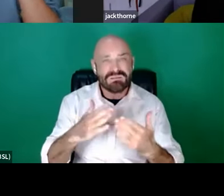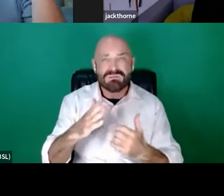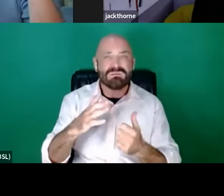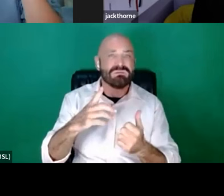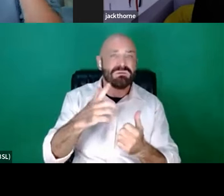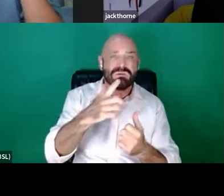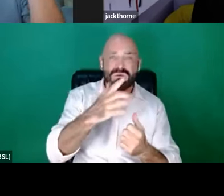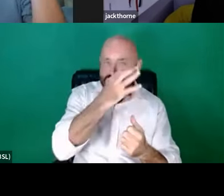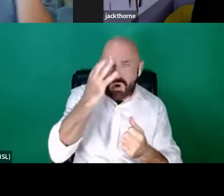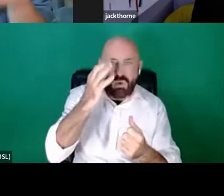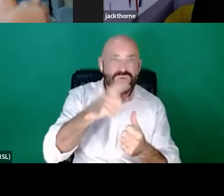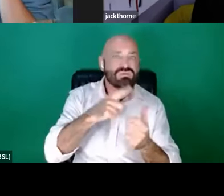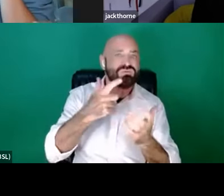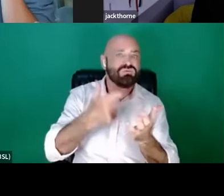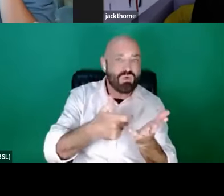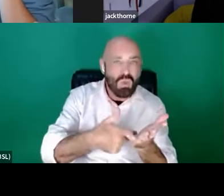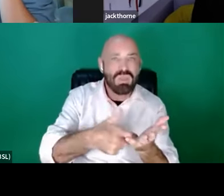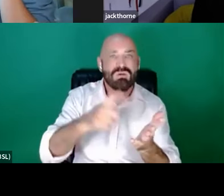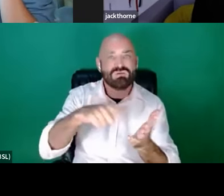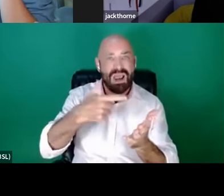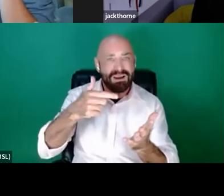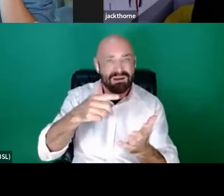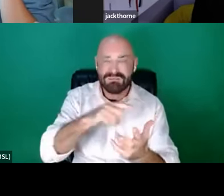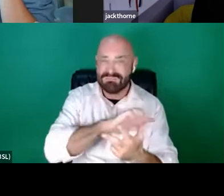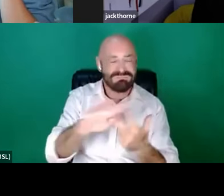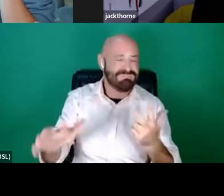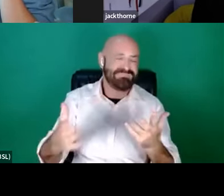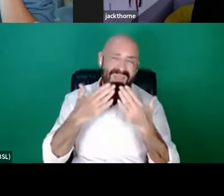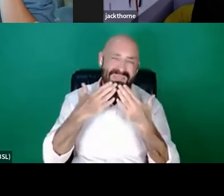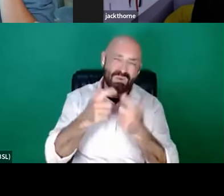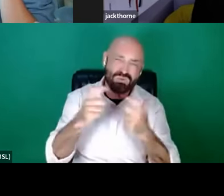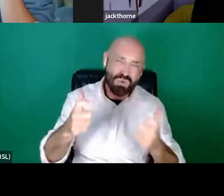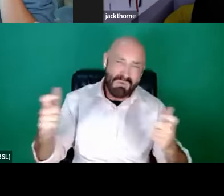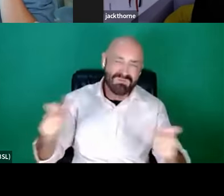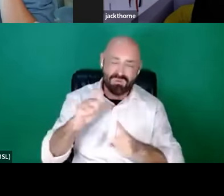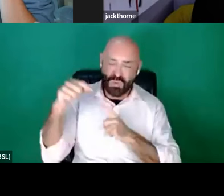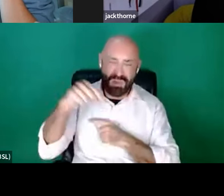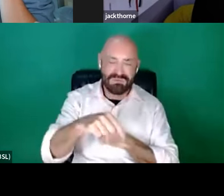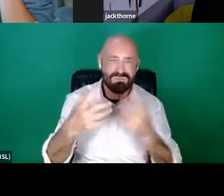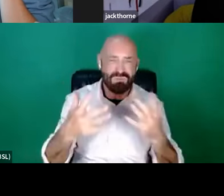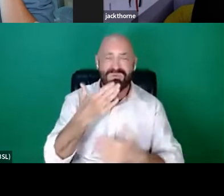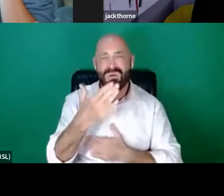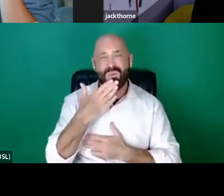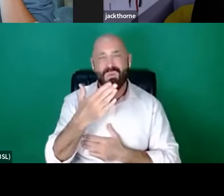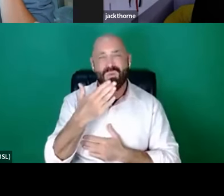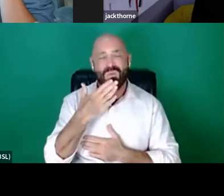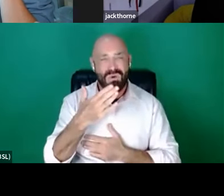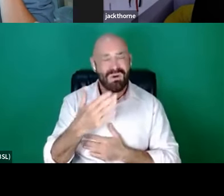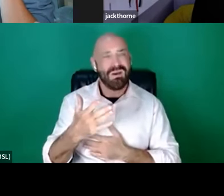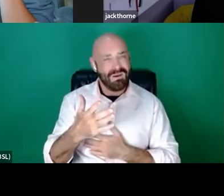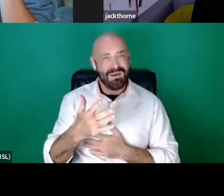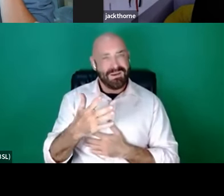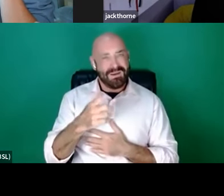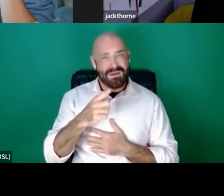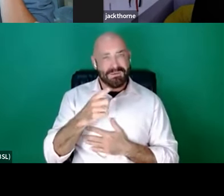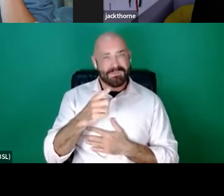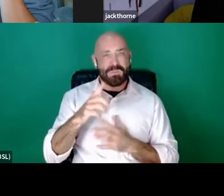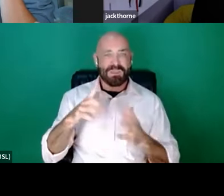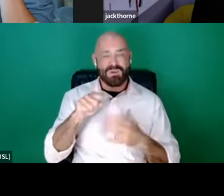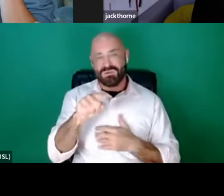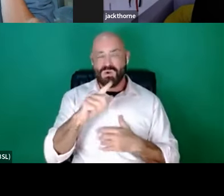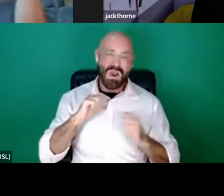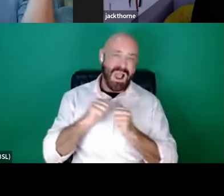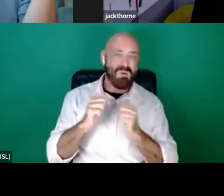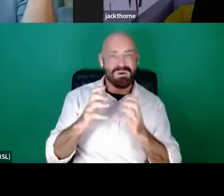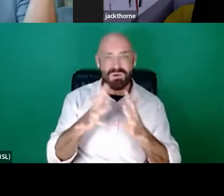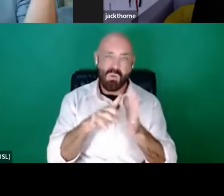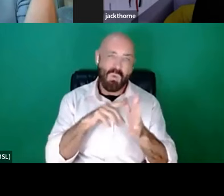Thank you so much for doing this today and thank you for being our WAGs ambassadors.